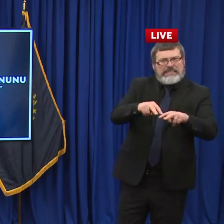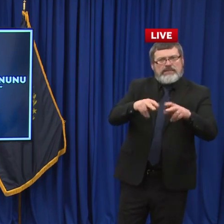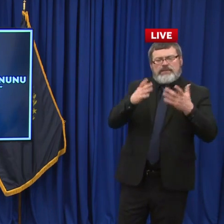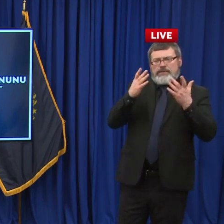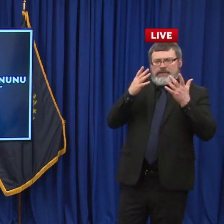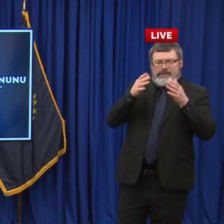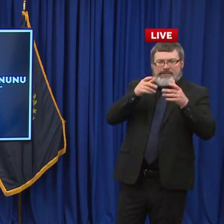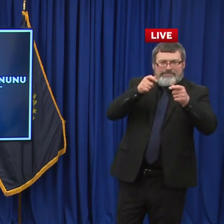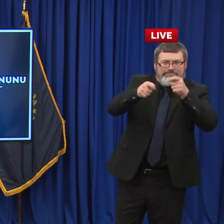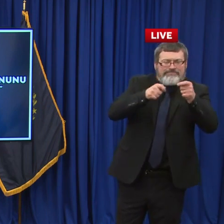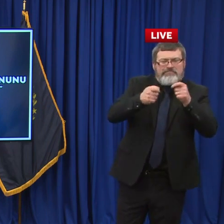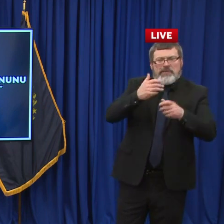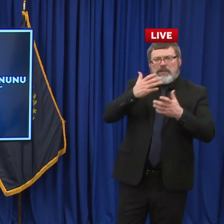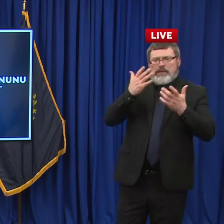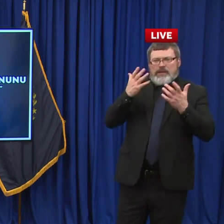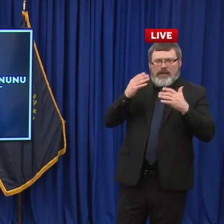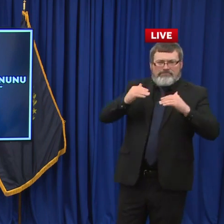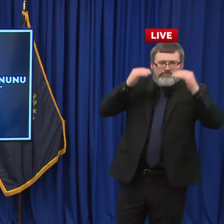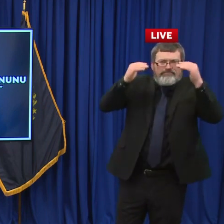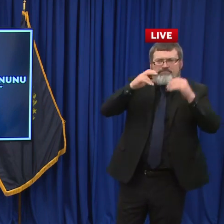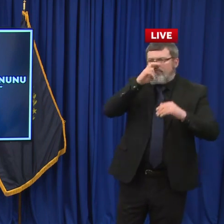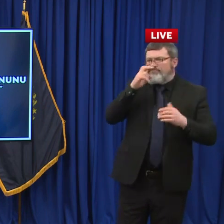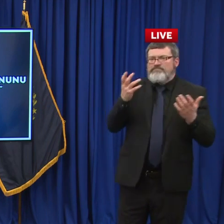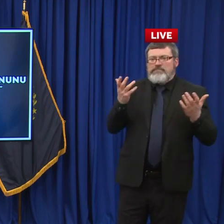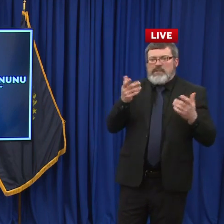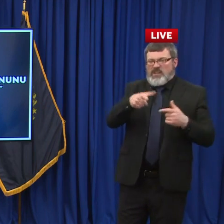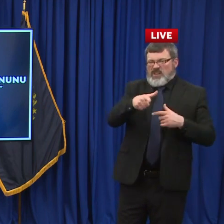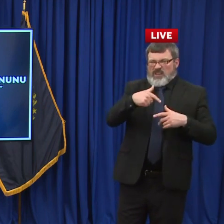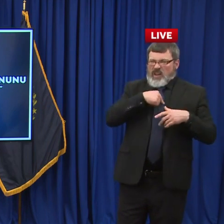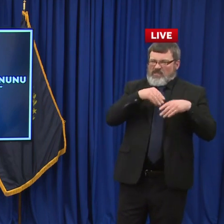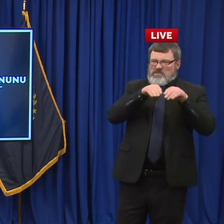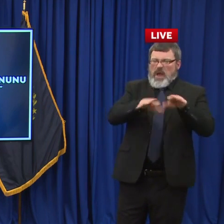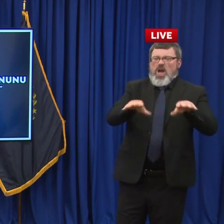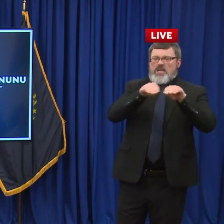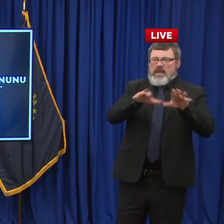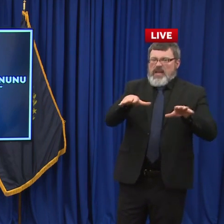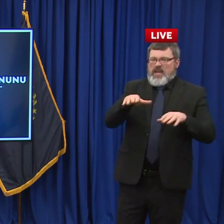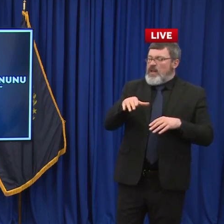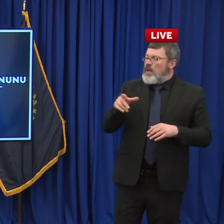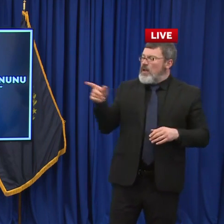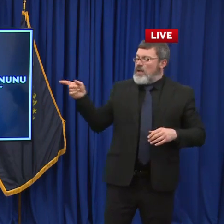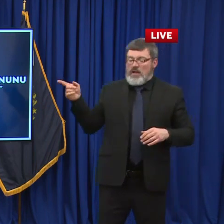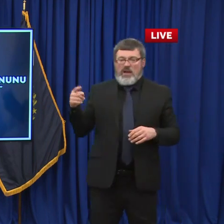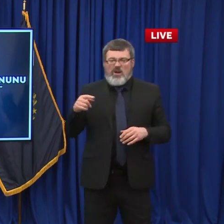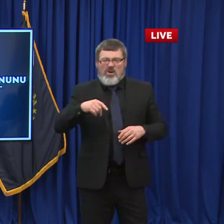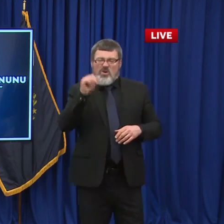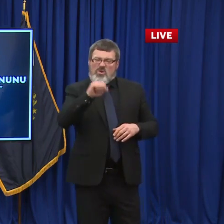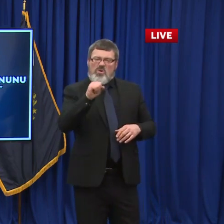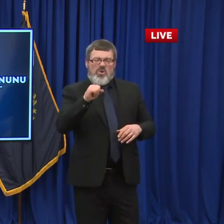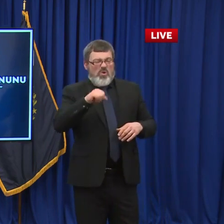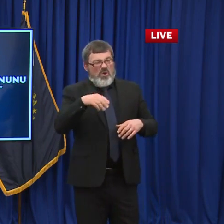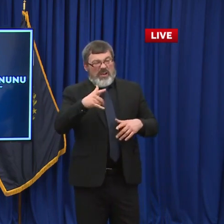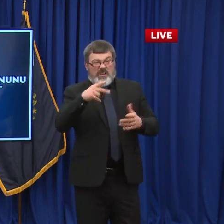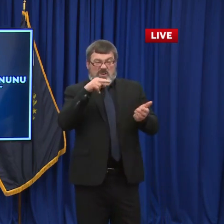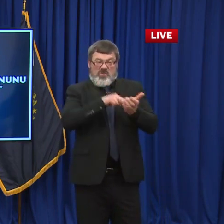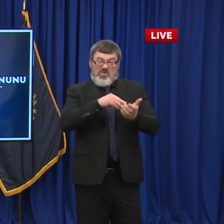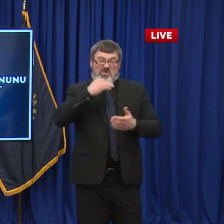GIVEN THE INCREASED NUMBER OF OUTBREAKS IN LAWNCARE -- LONG-TERM CARE, ARE YOU CONSIDERING RESTRICTIONS?